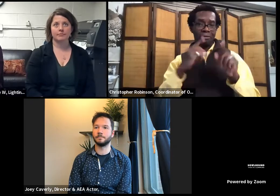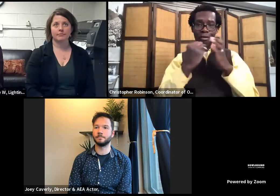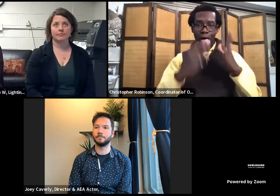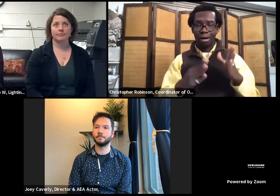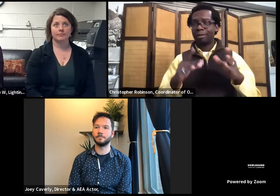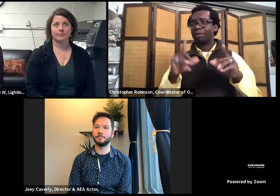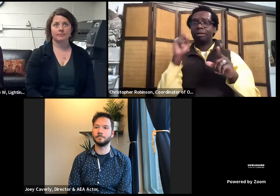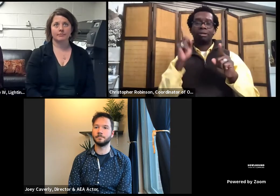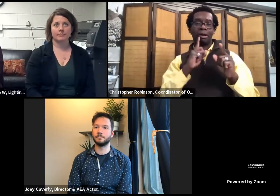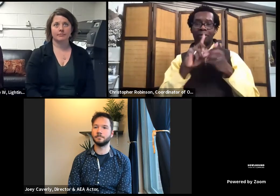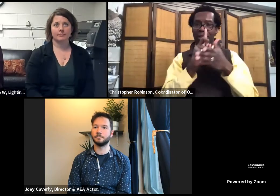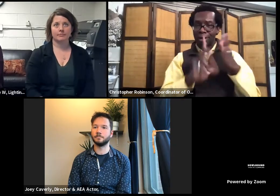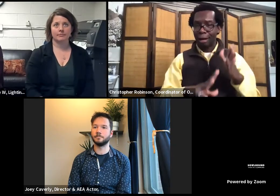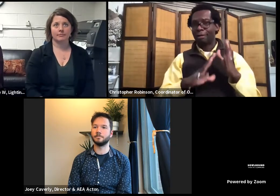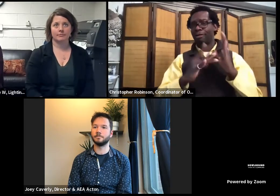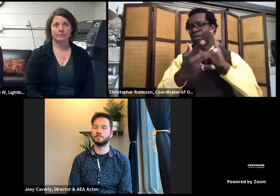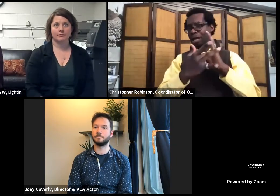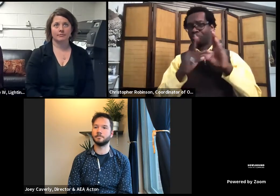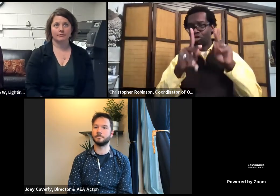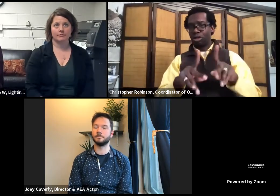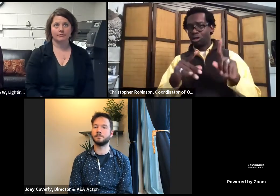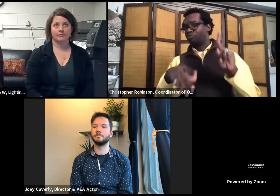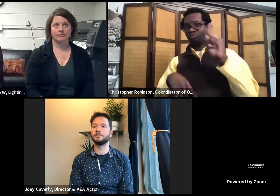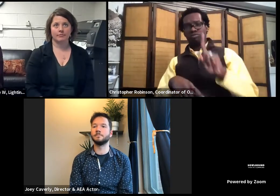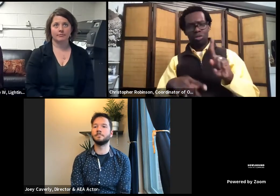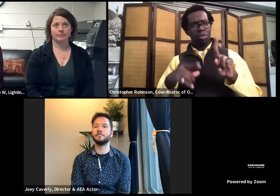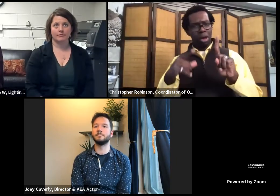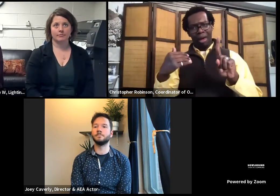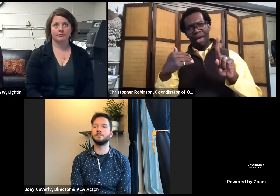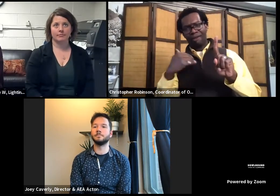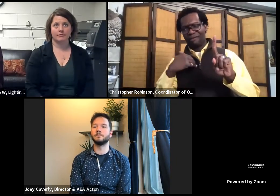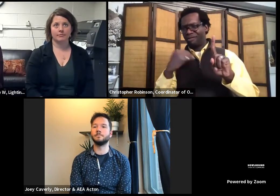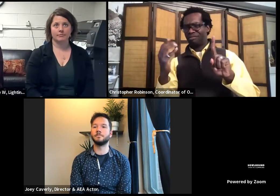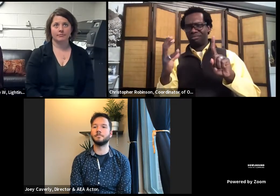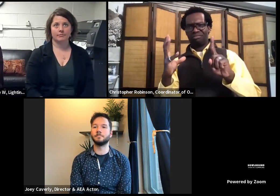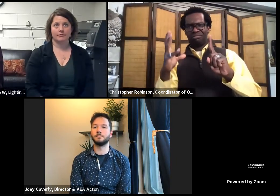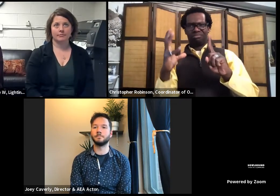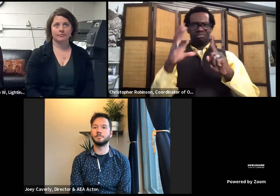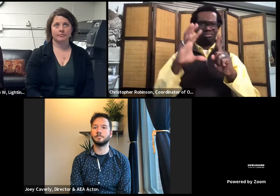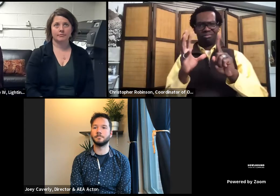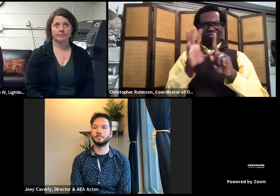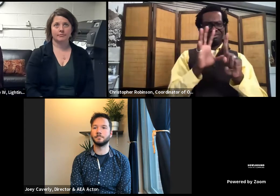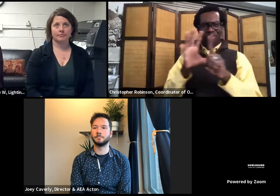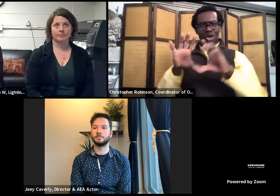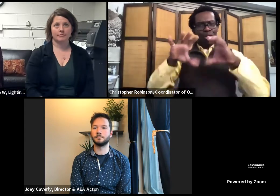We talked about having deaf artists, deaf designer, and folks on the tech side of things.